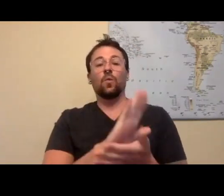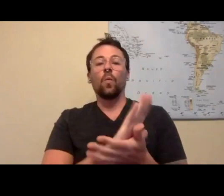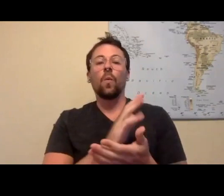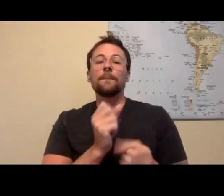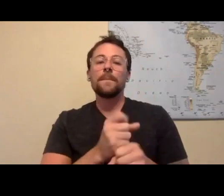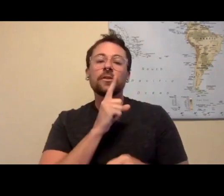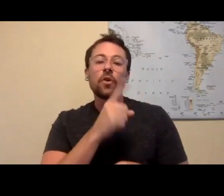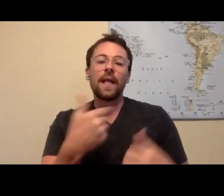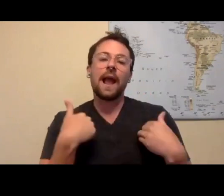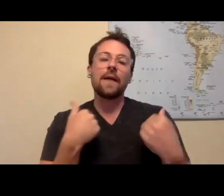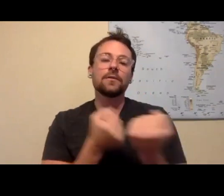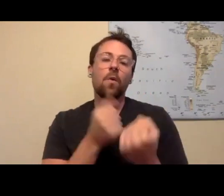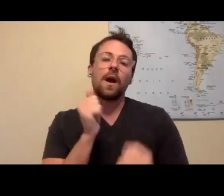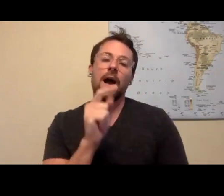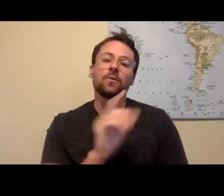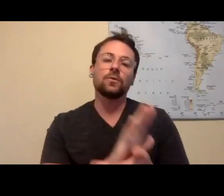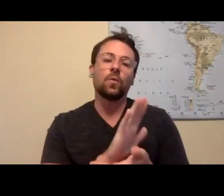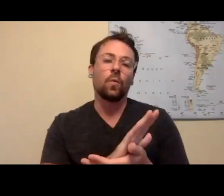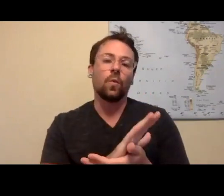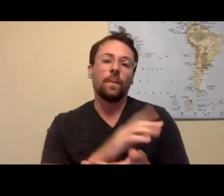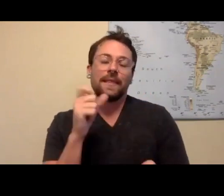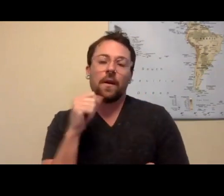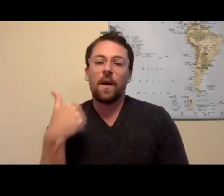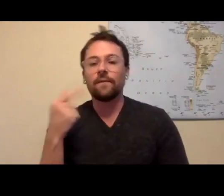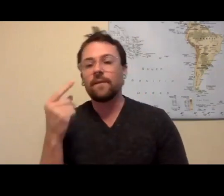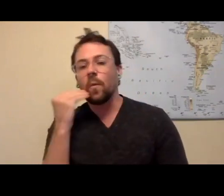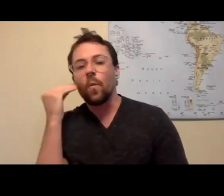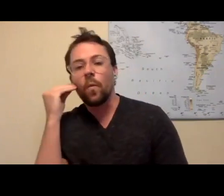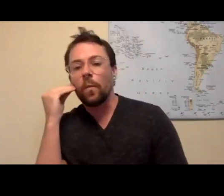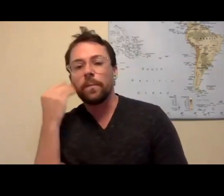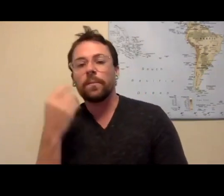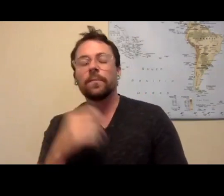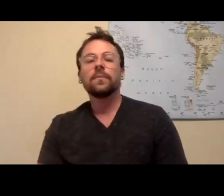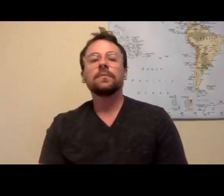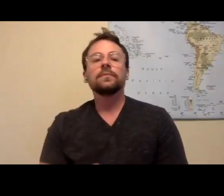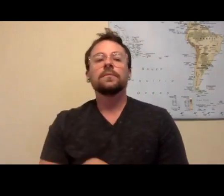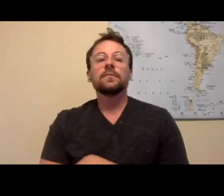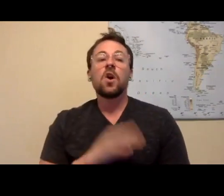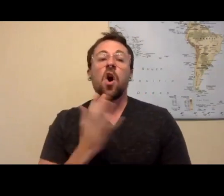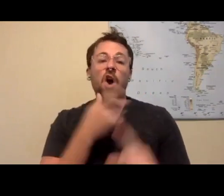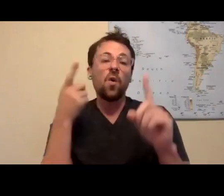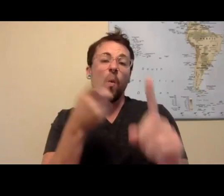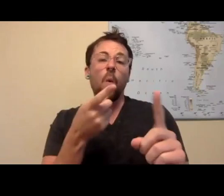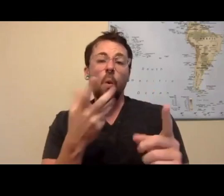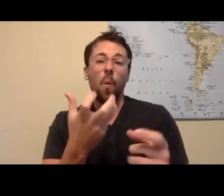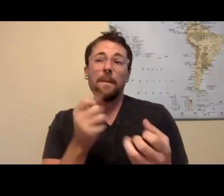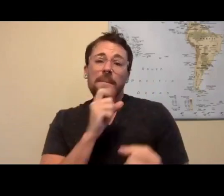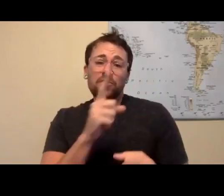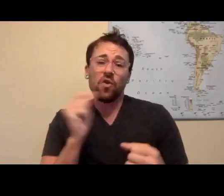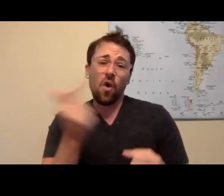What I always emphasize in the school is we have support resources for them at school.